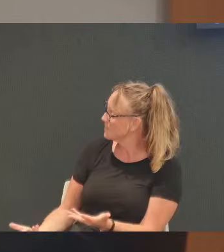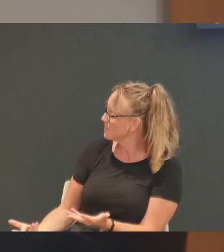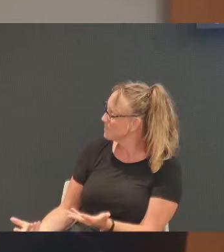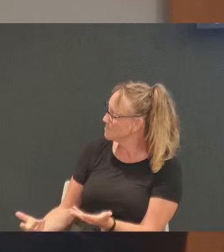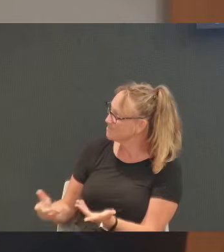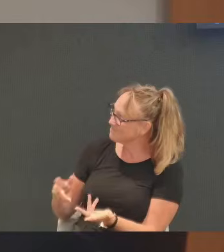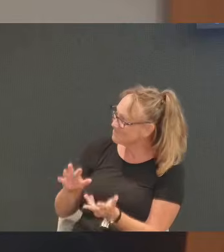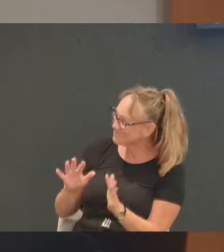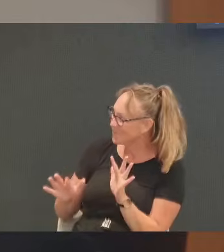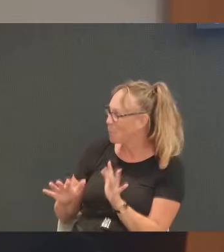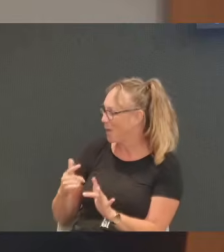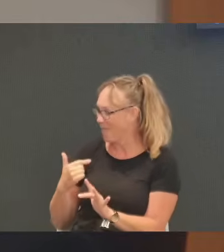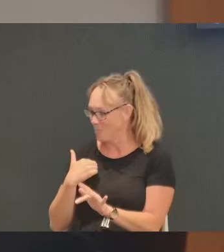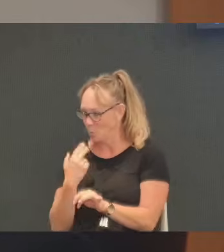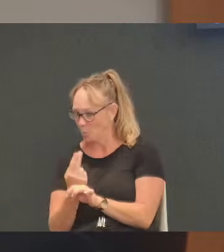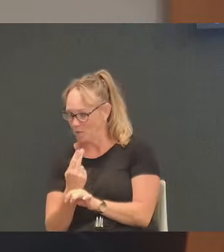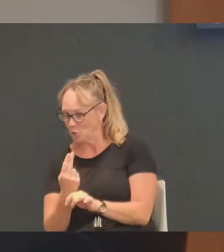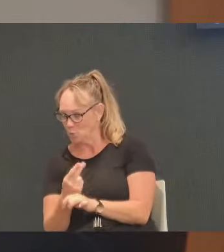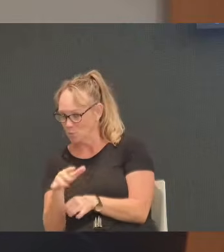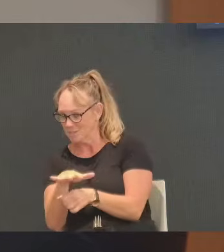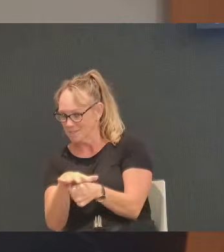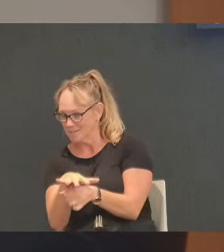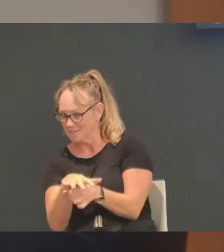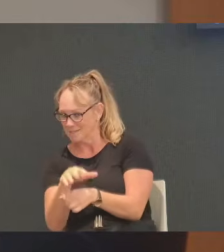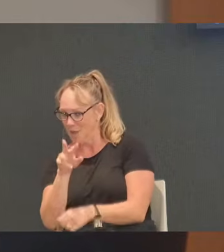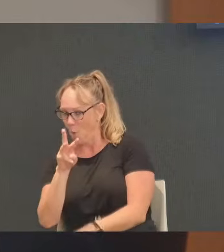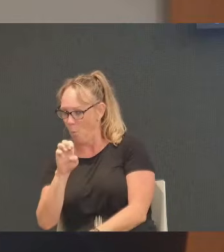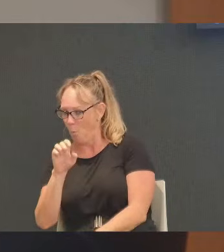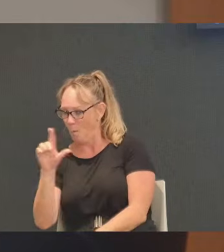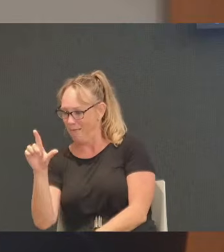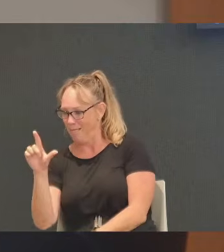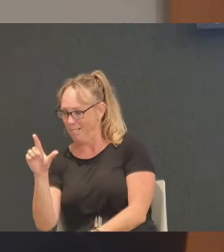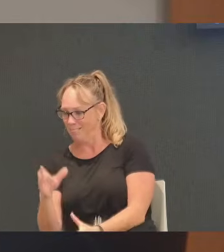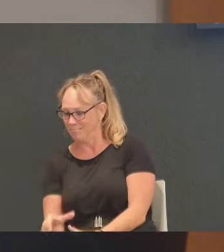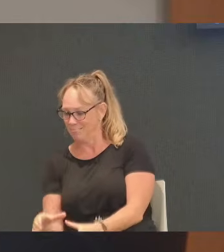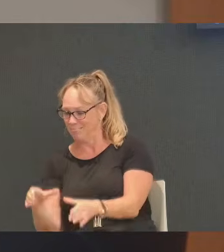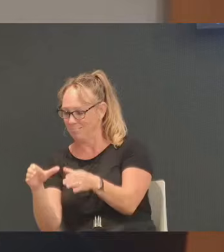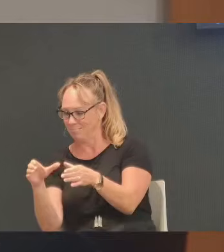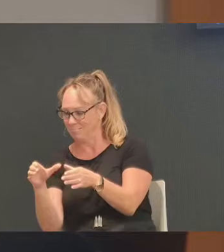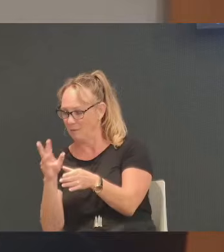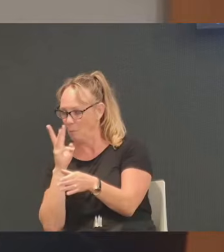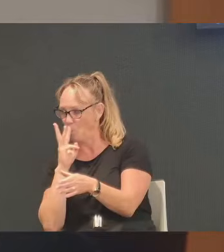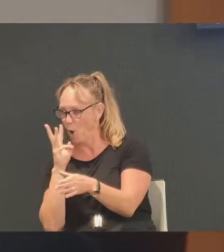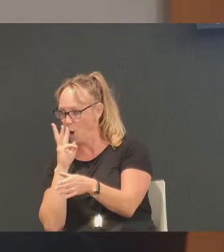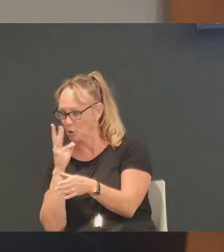use like on-site wellwater or whether we were going to run and and the wellwater is what the